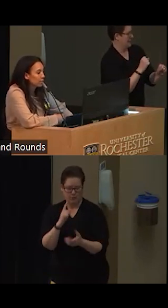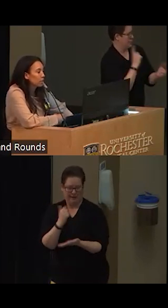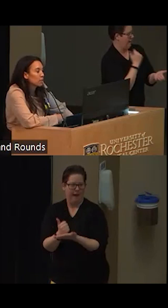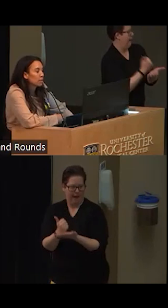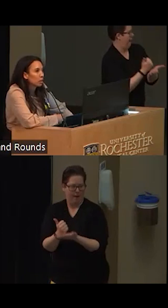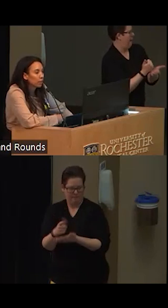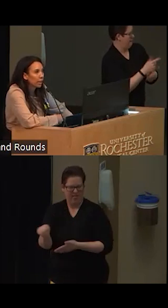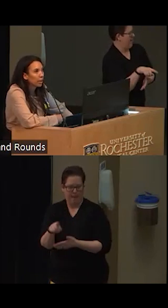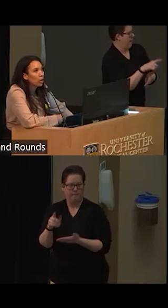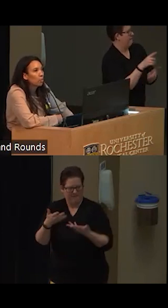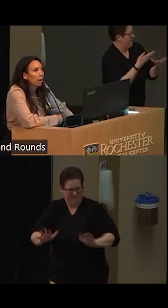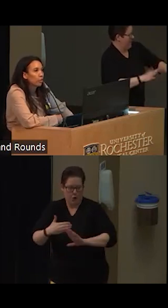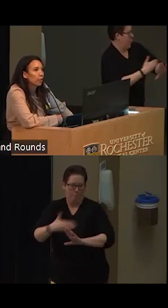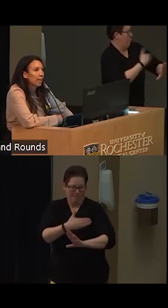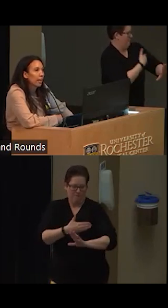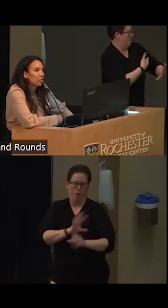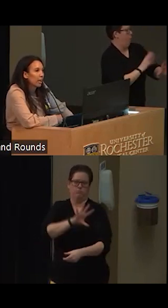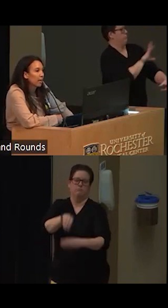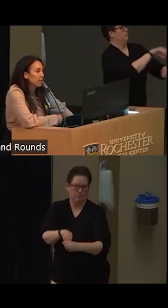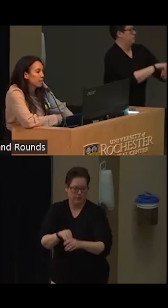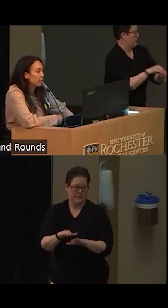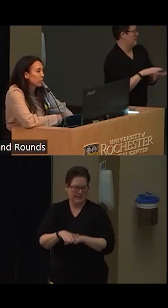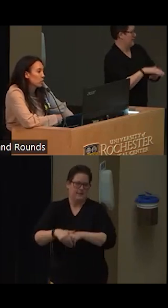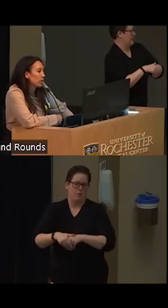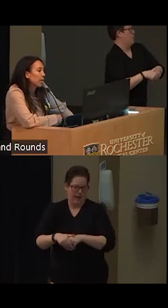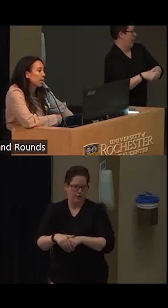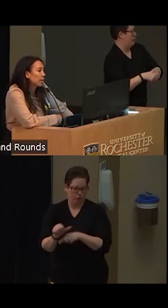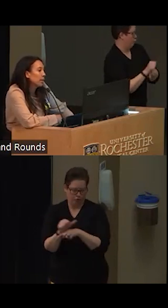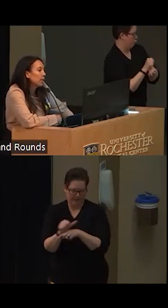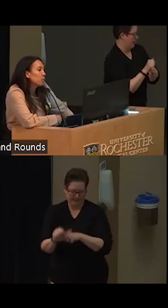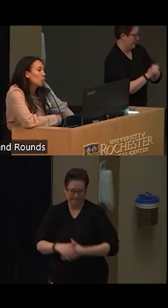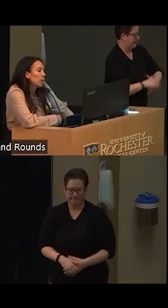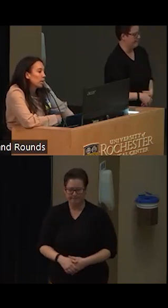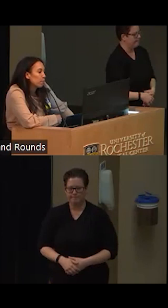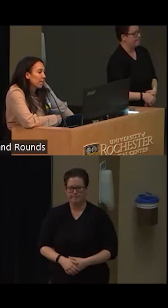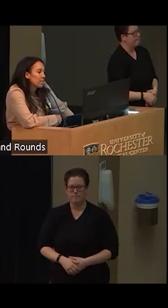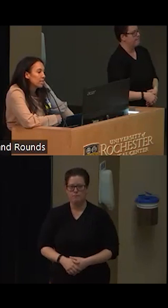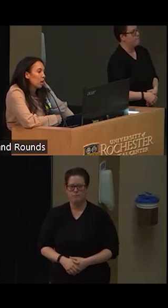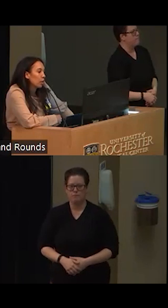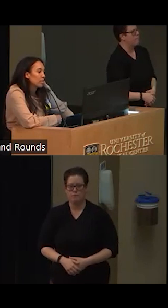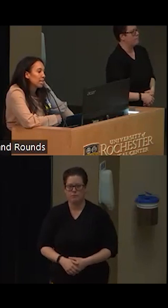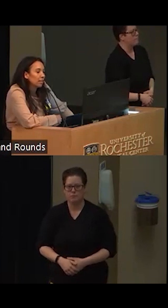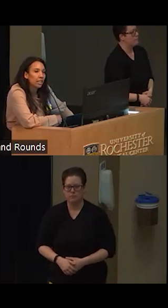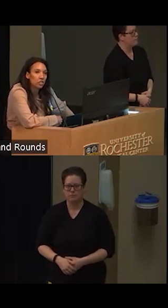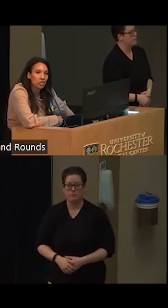participants complete prior to engaging in the simulation training we based our de-escalation